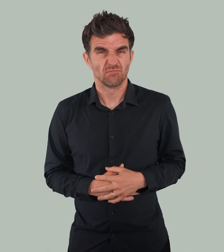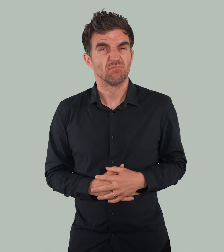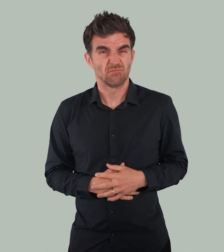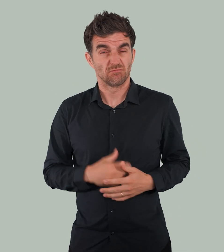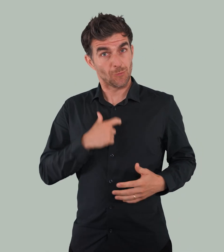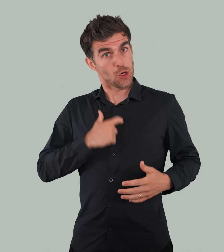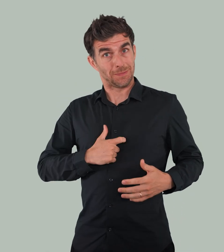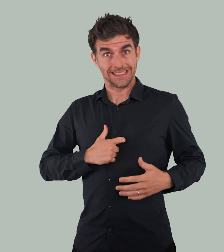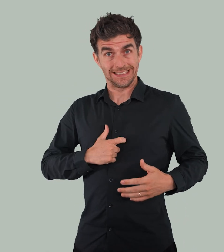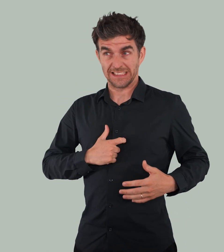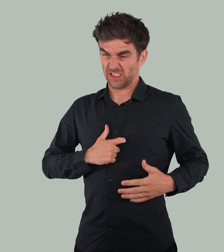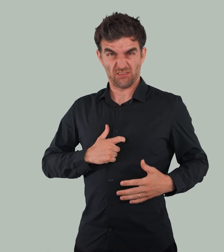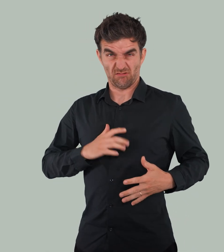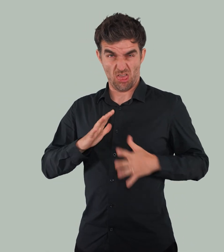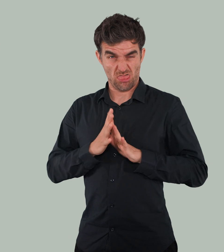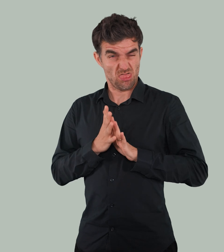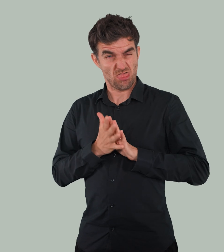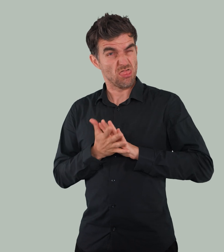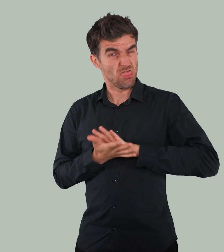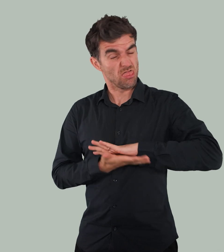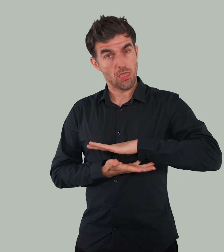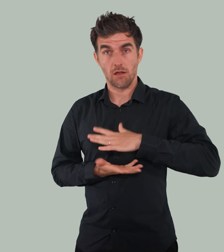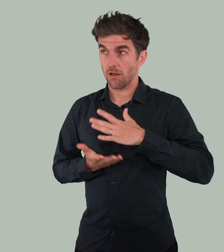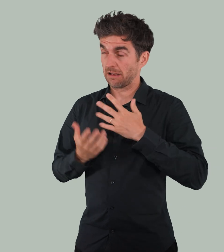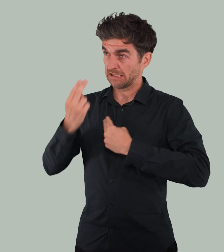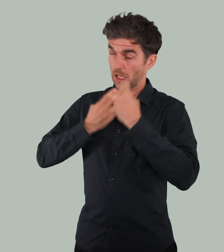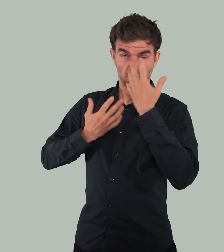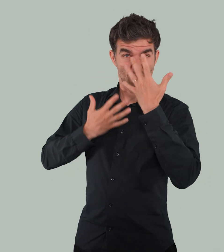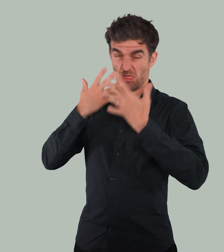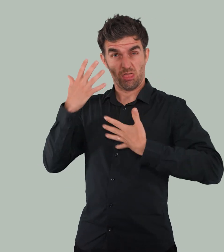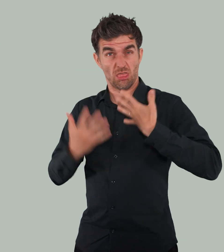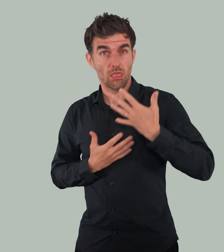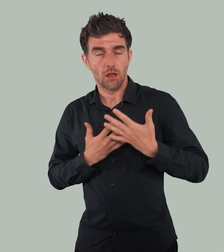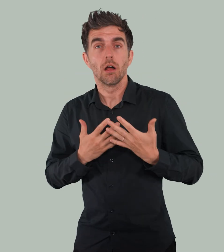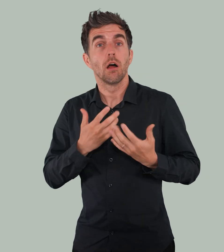Dehumanising assessment experience: